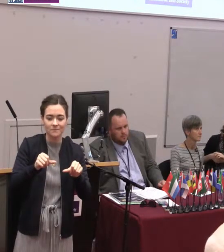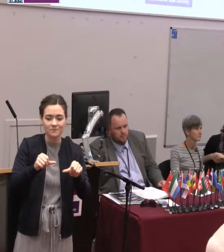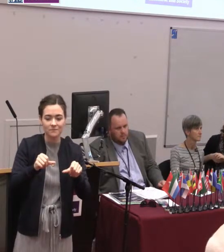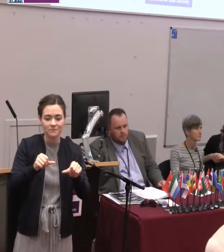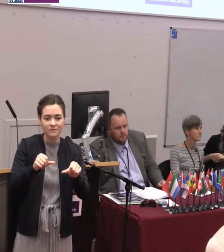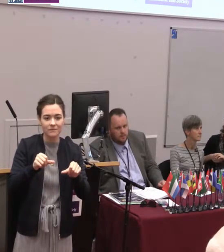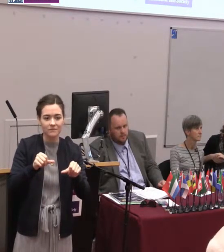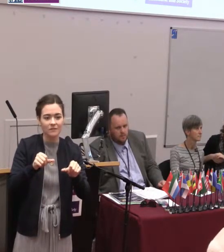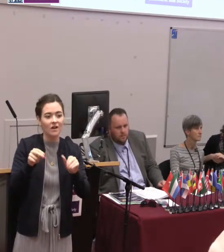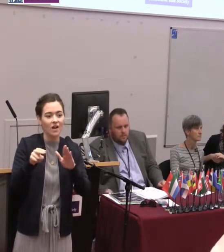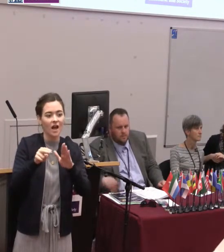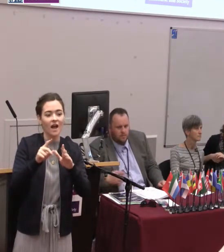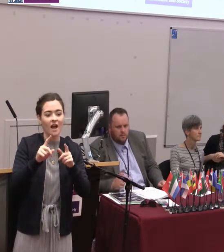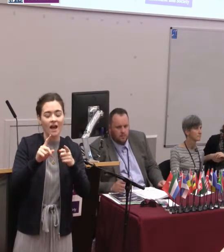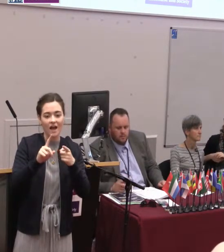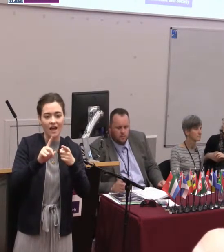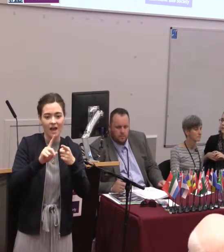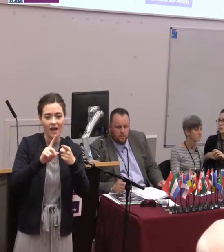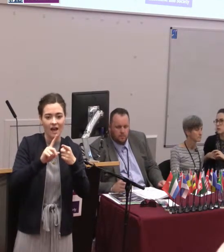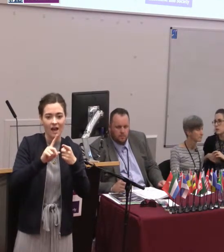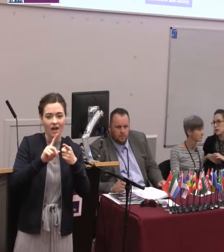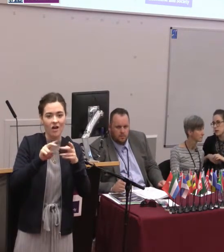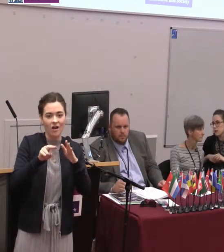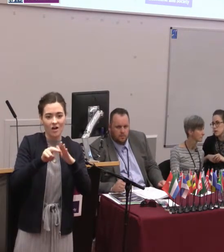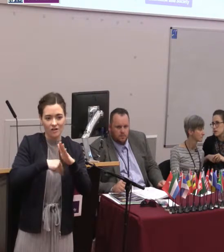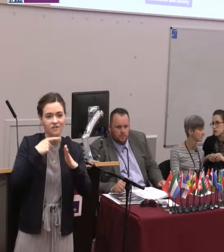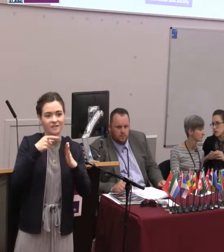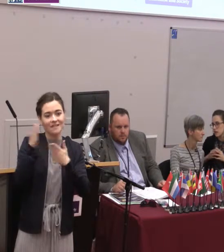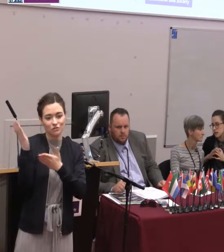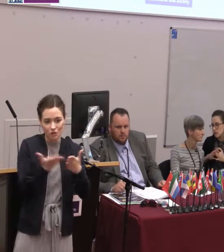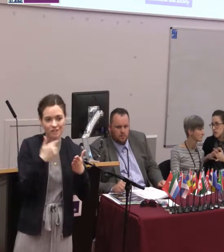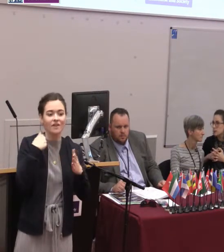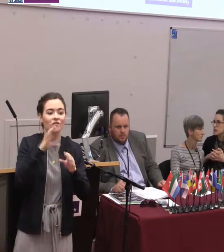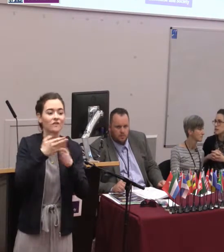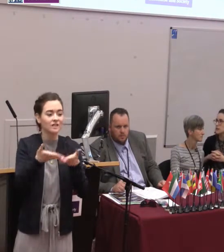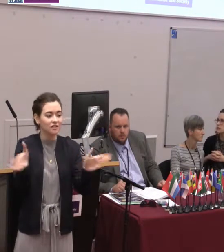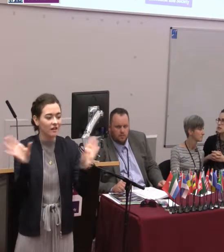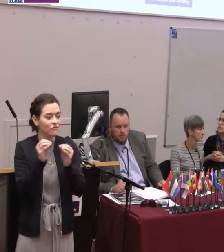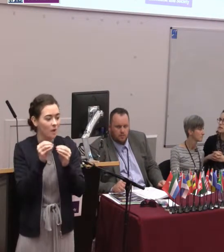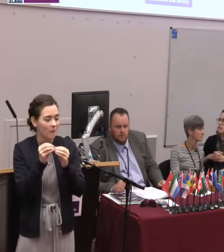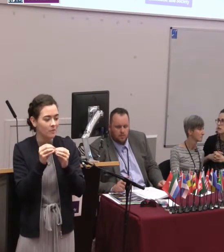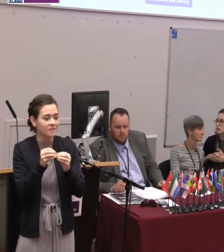In the introduction of the general comment, it talks about the history and how we got